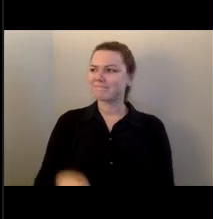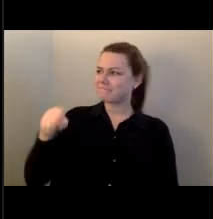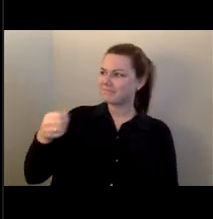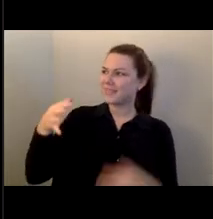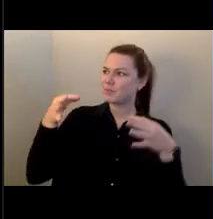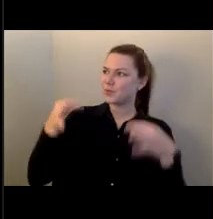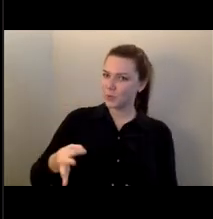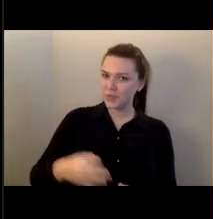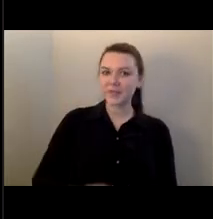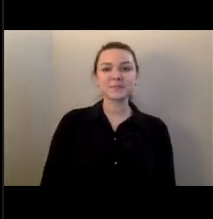And we have another question.